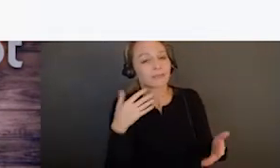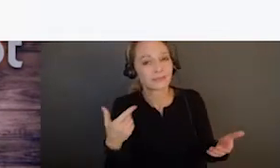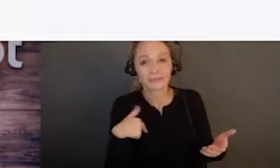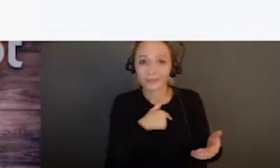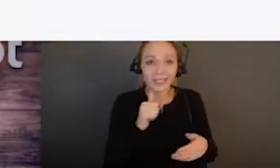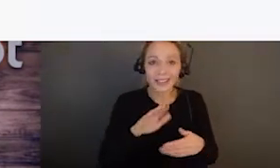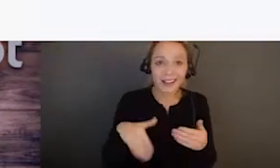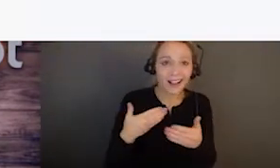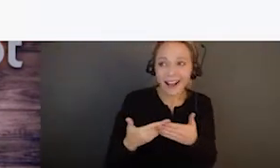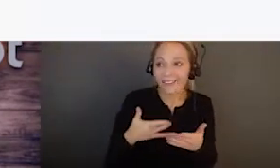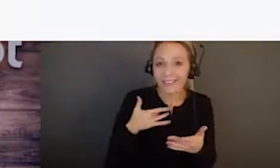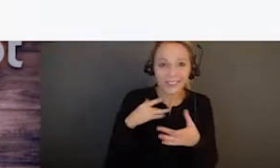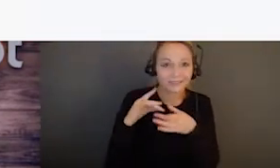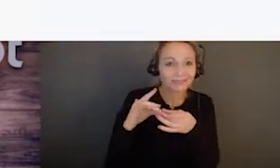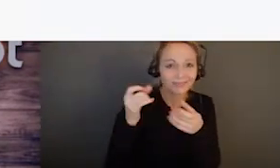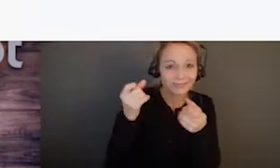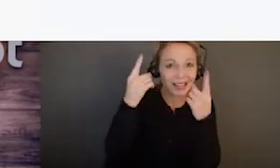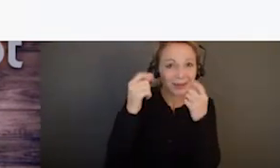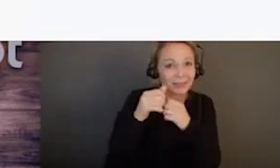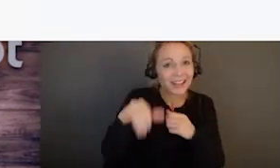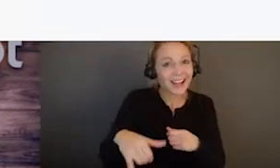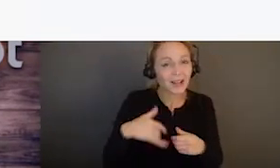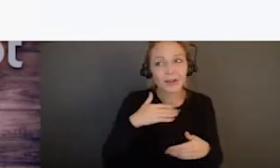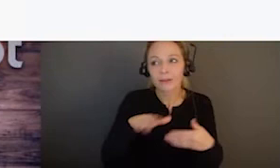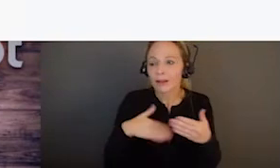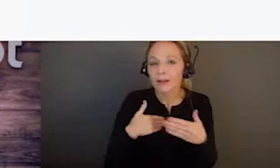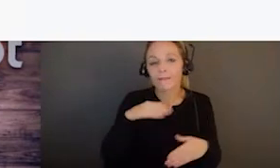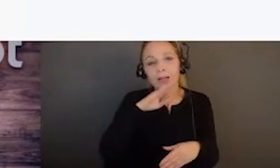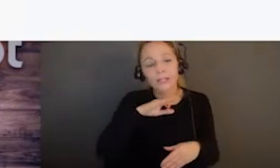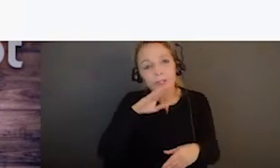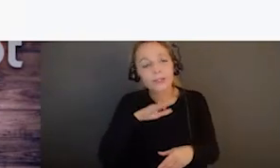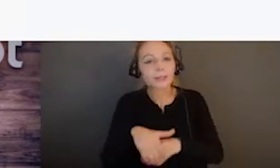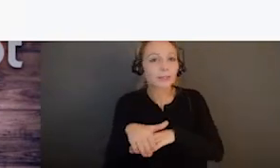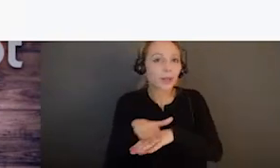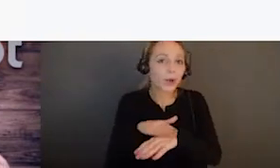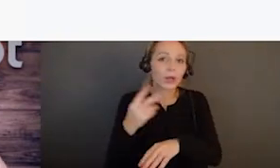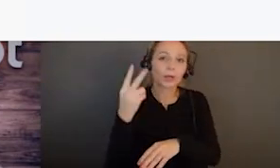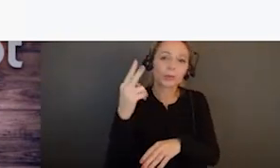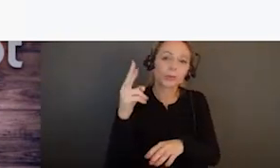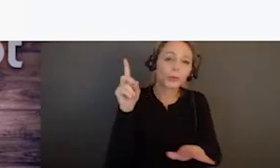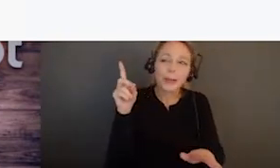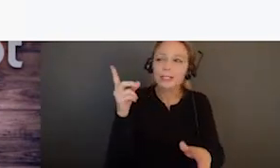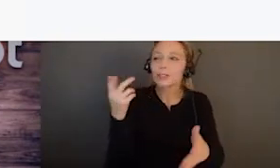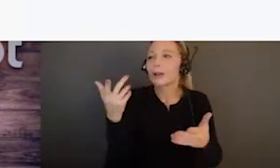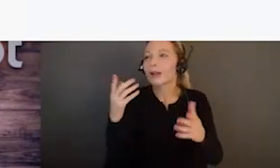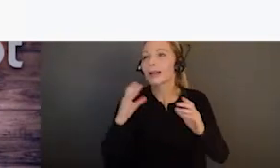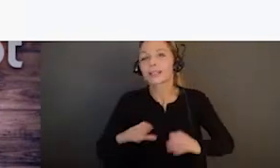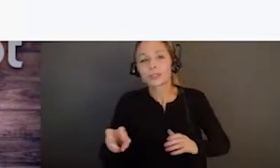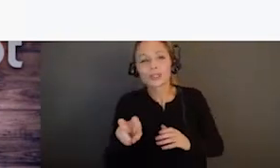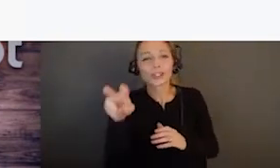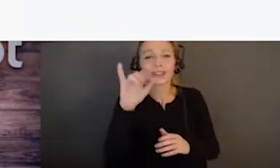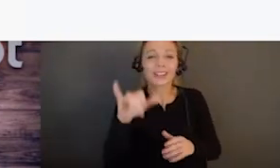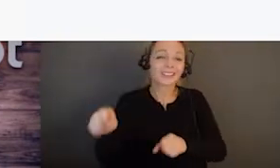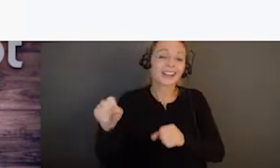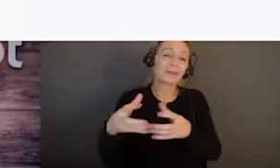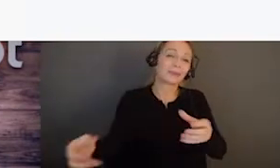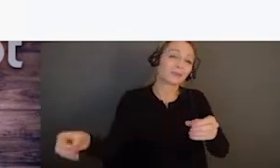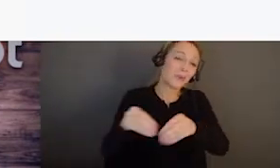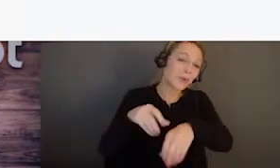WE'VE ALL HAD FRUSTRATING, SLOW, TWO-DIMENSIONAL CUSTOMER JOURNEYS THAT TAKE MUCH MORE TIME THAN YOU EXPECTED.